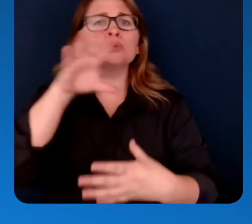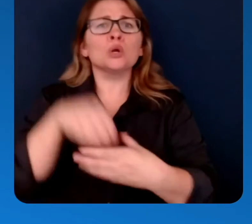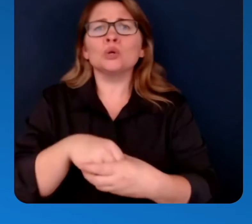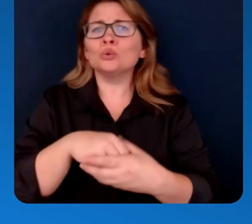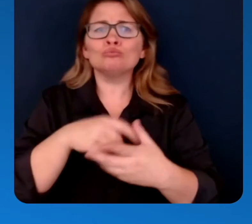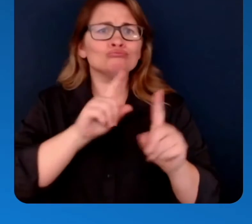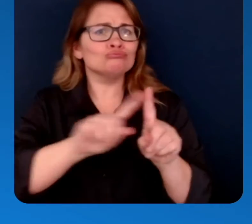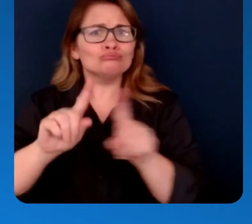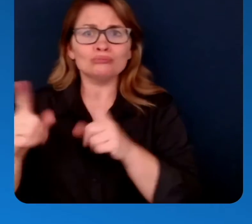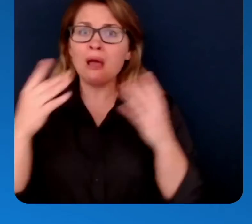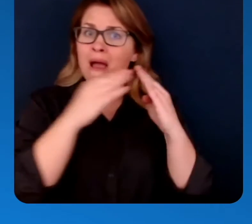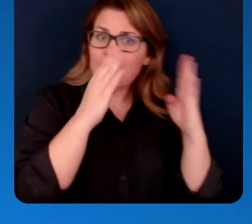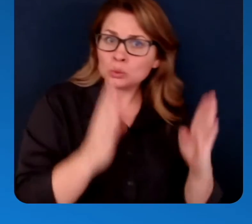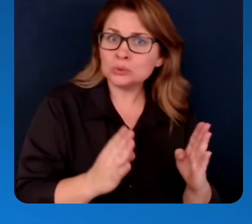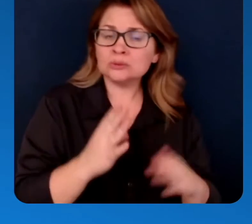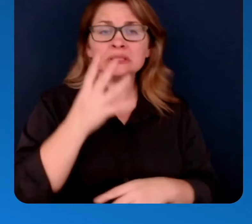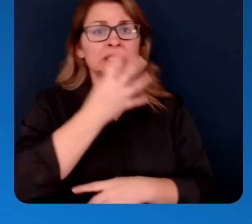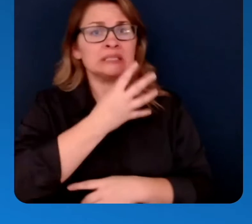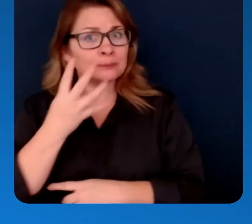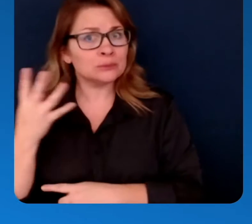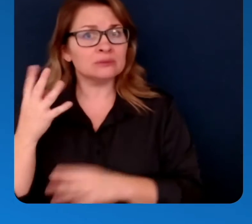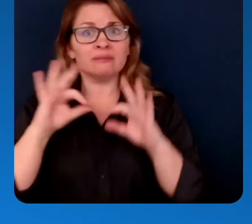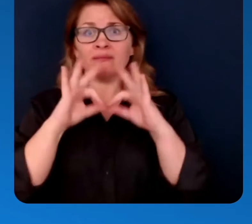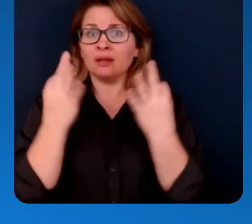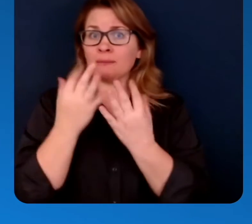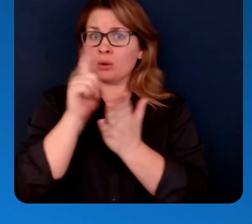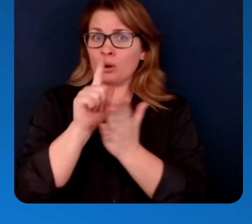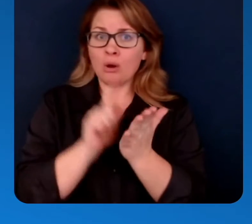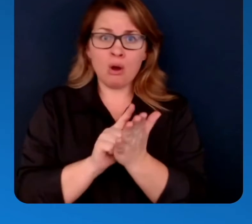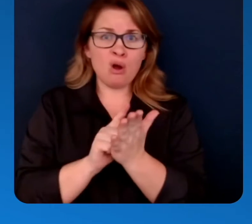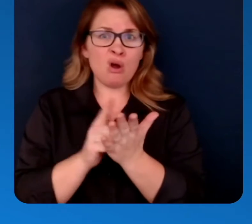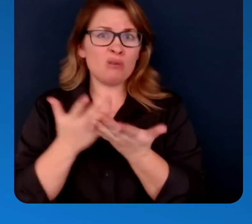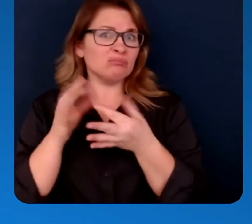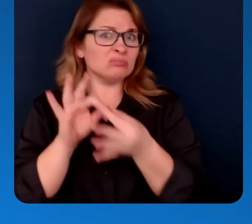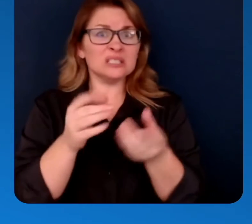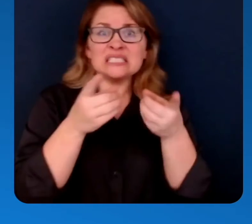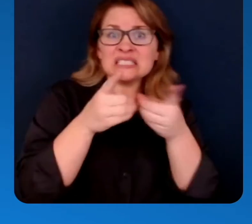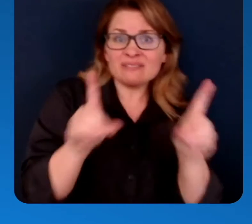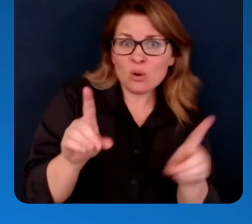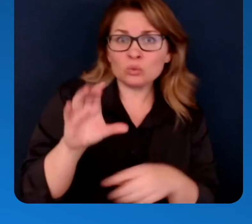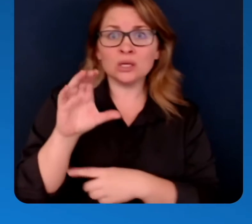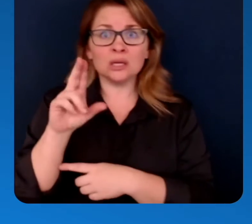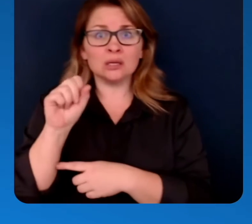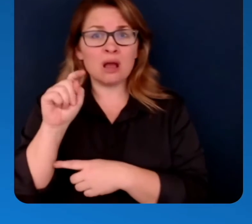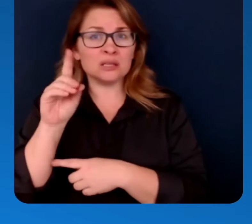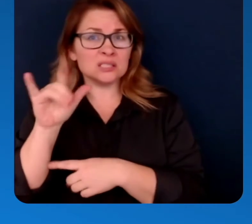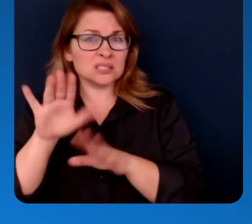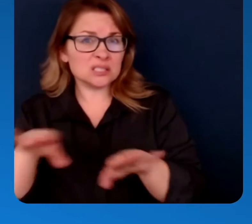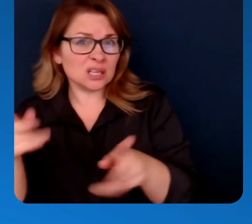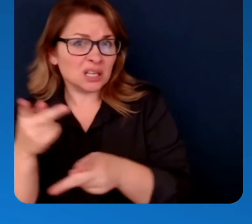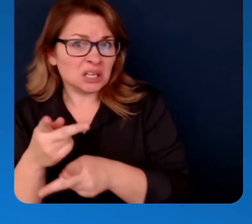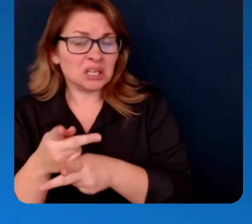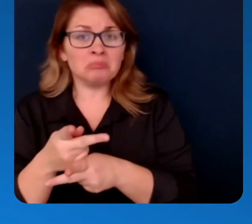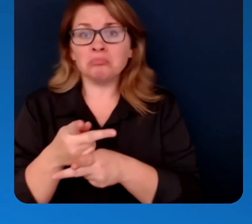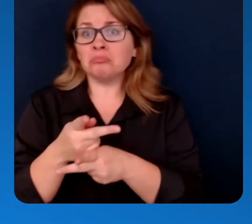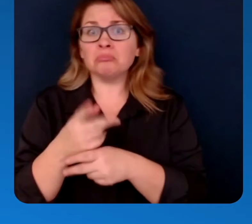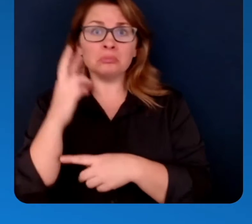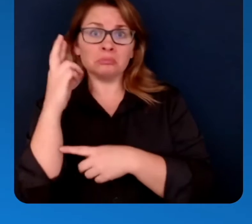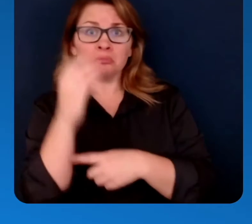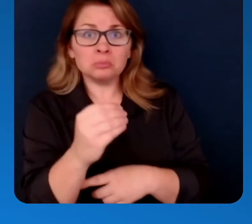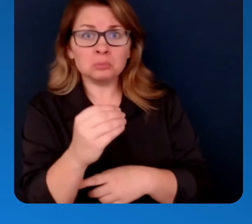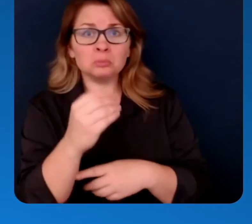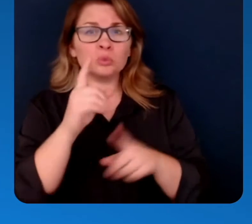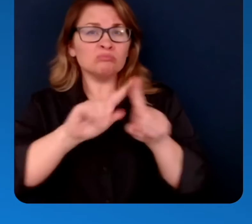protective orders such as Orders for Protection/Harassment Restraining Orders or other protections for victims;